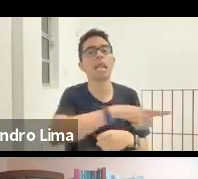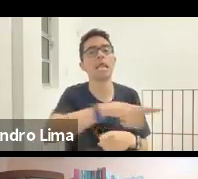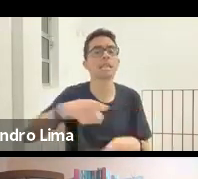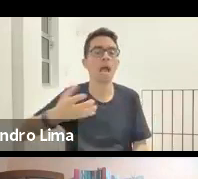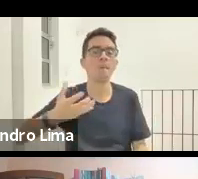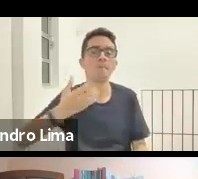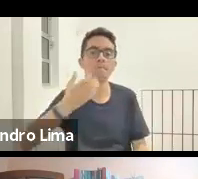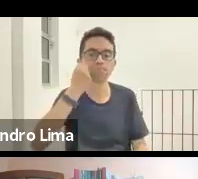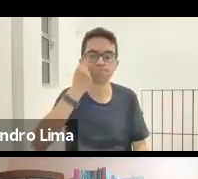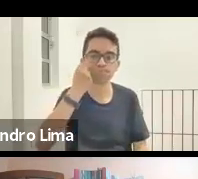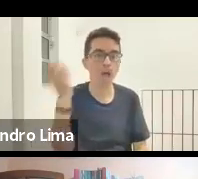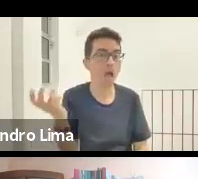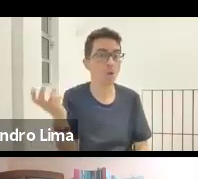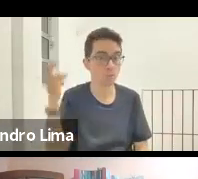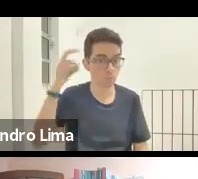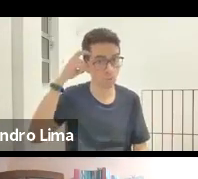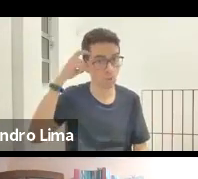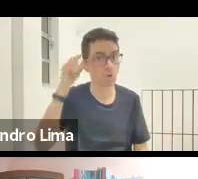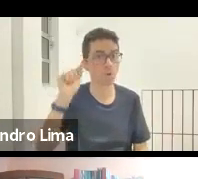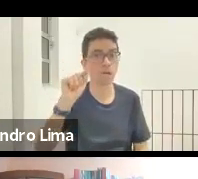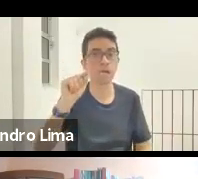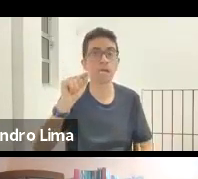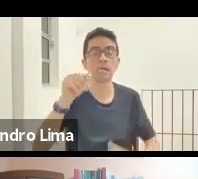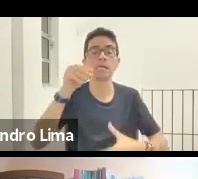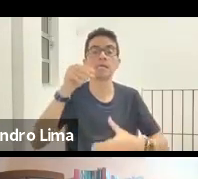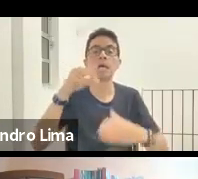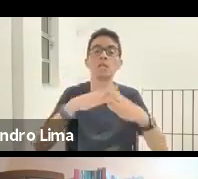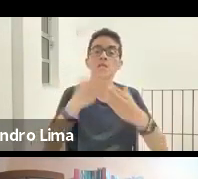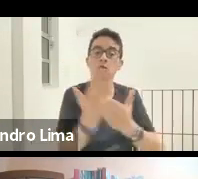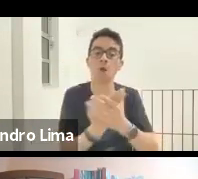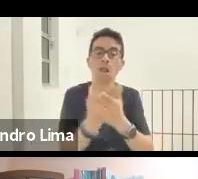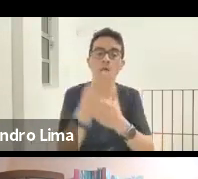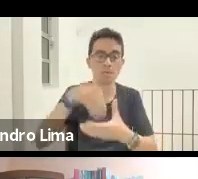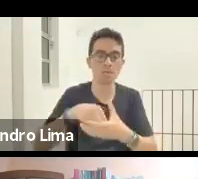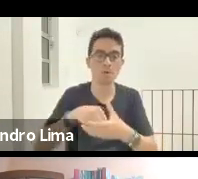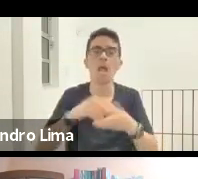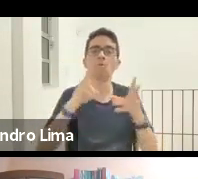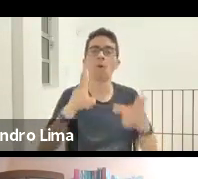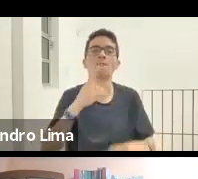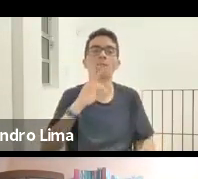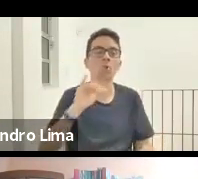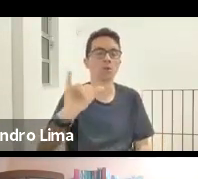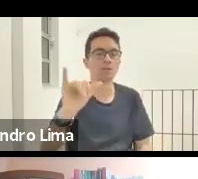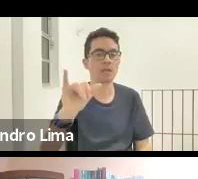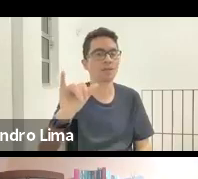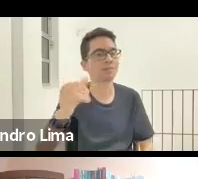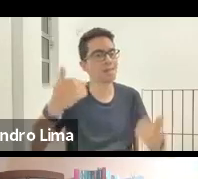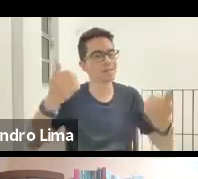And I do I think for God's. 's, it was exactly right. The most important issue was the whole school culture. much